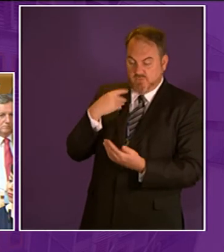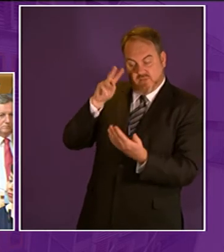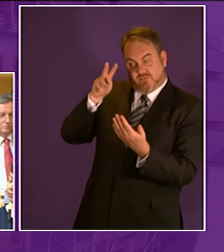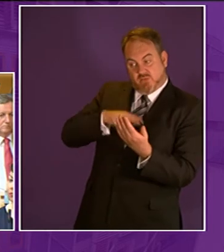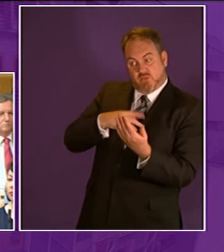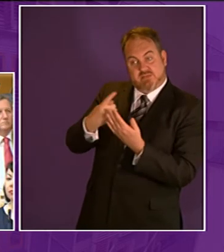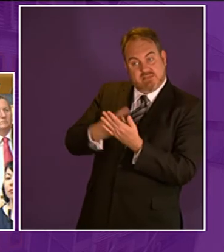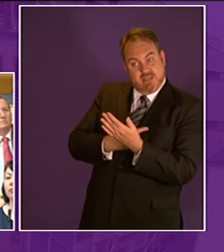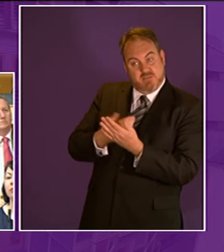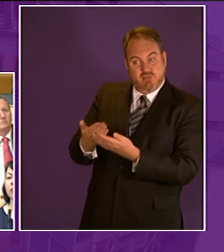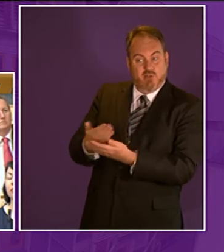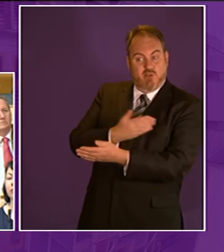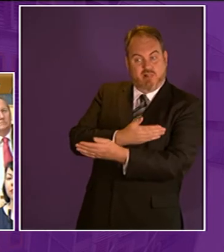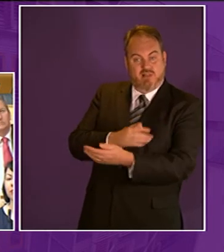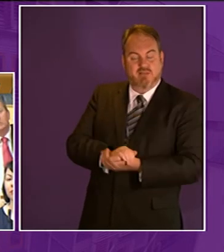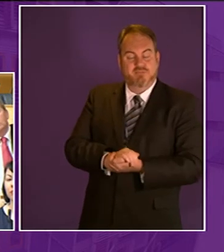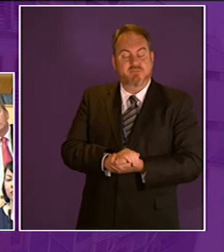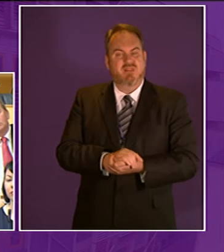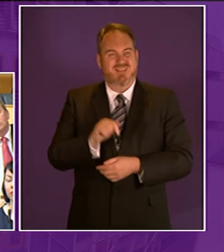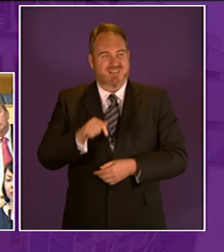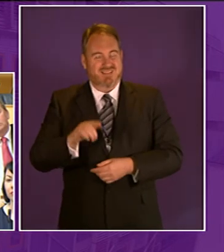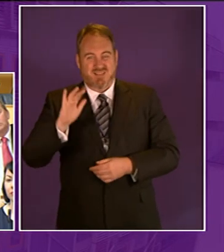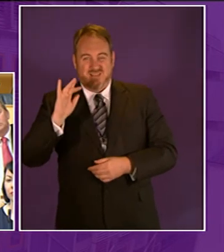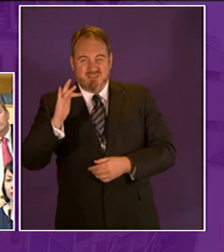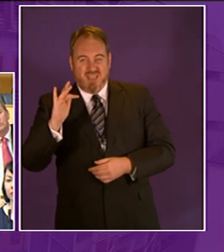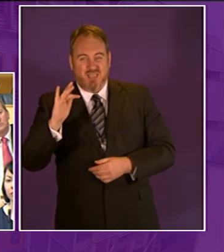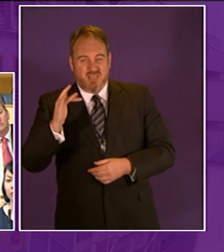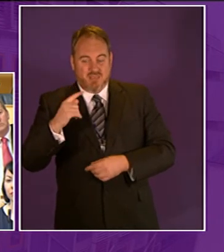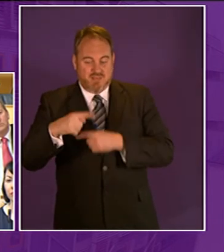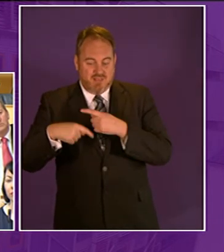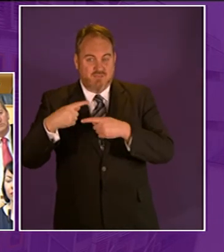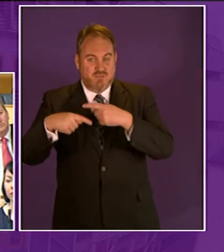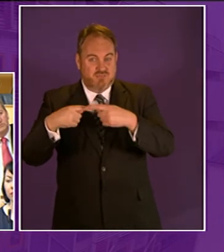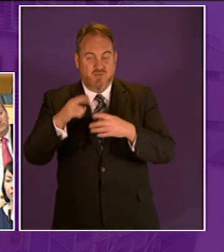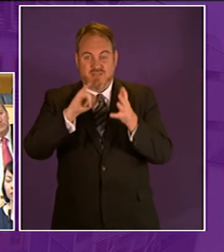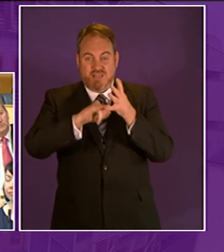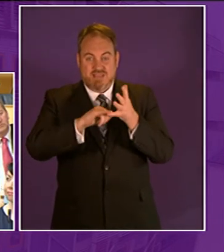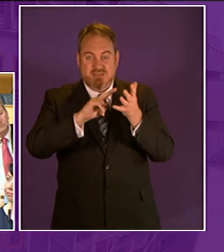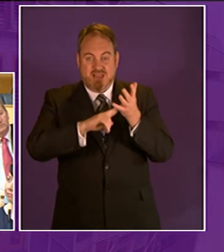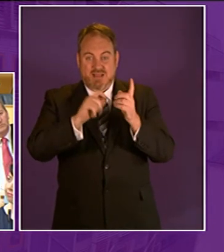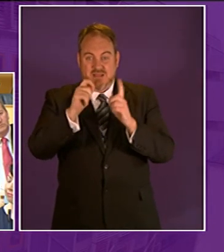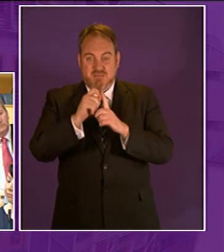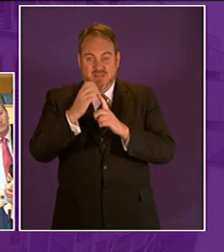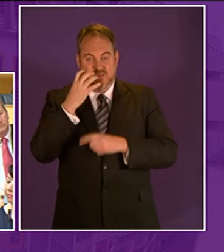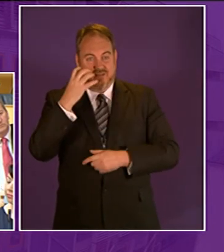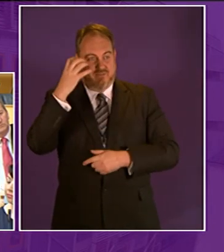of his statement. This is the 10th anniversary of the Scottish National Party Government, and—my goodness—those